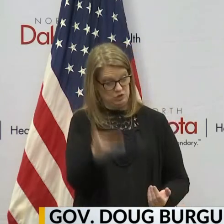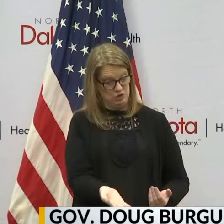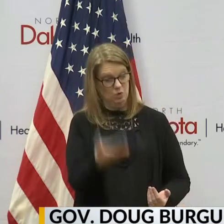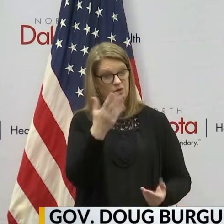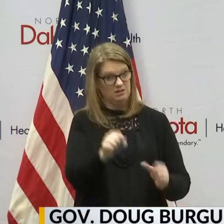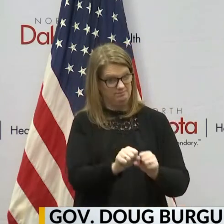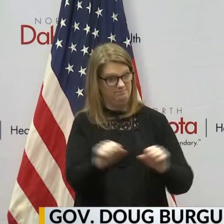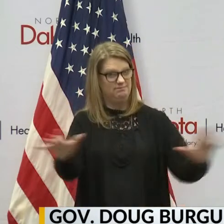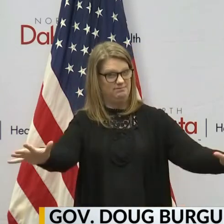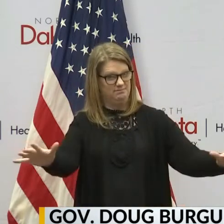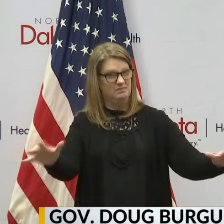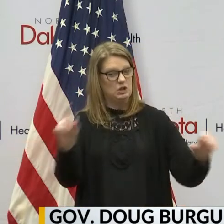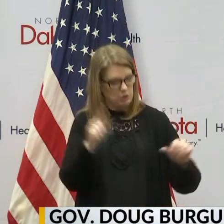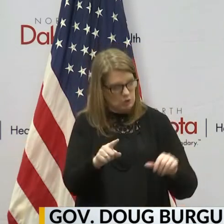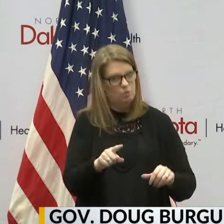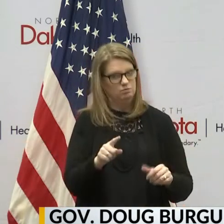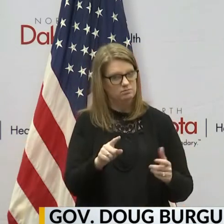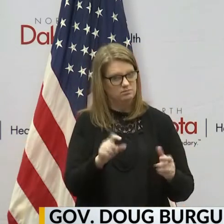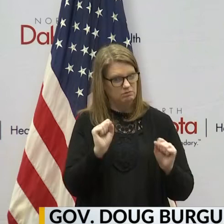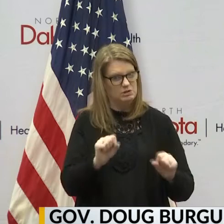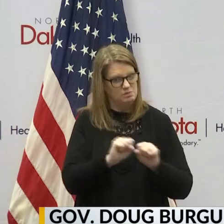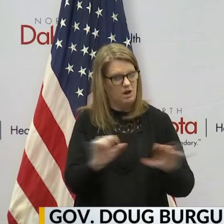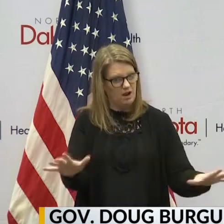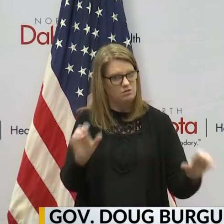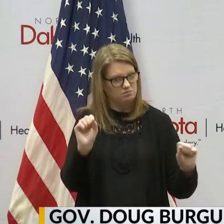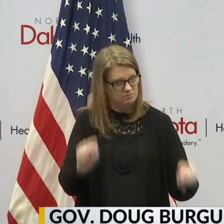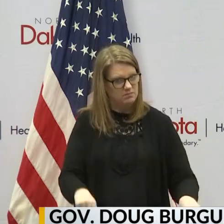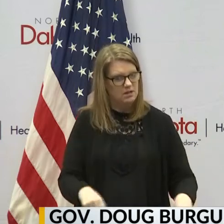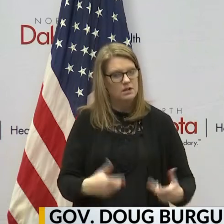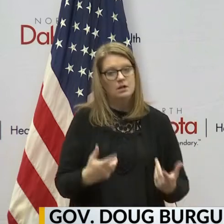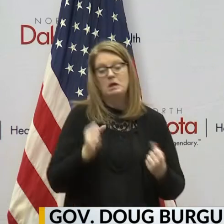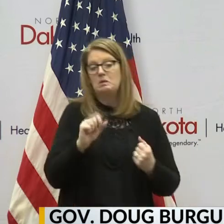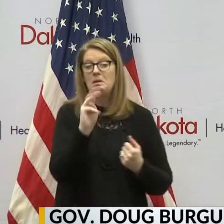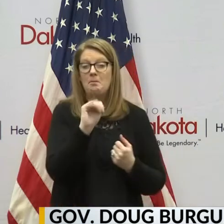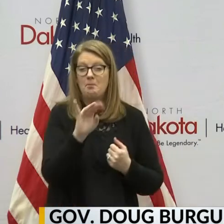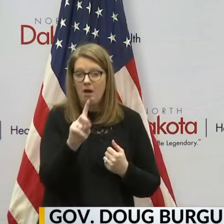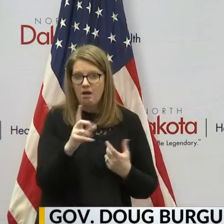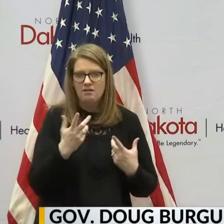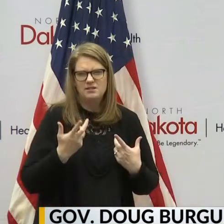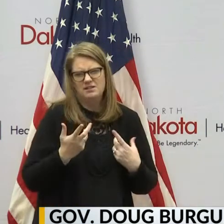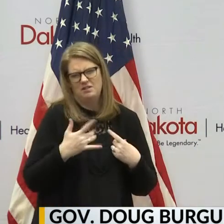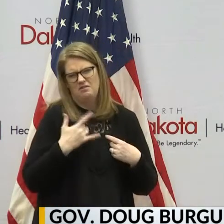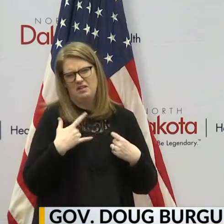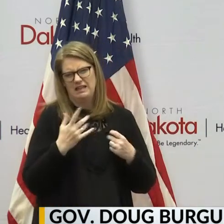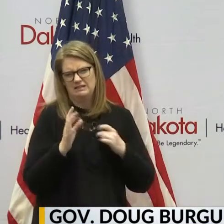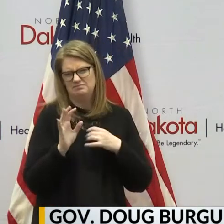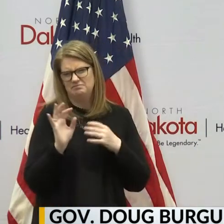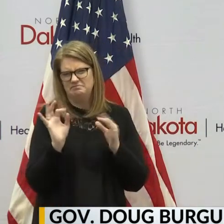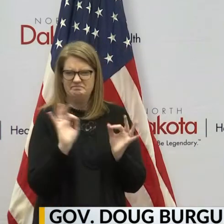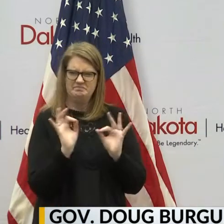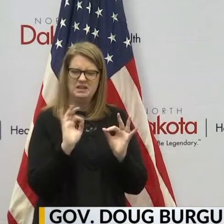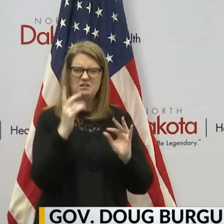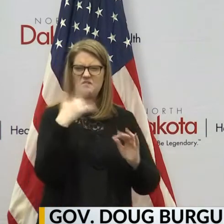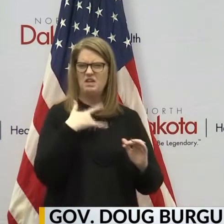HAVE SOMEBODY ELSE TAKE CARE OF THAT BECAUSE YOU COULD BE SOMEONE WHO IS SPREADING.